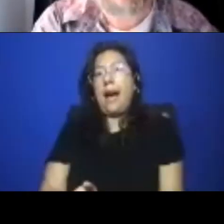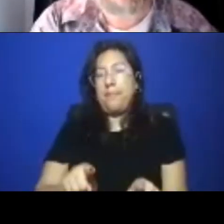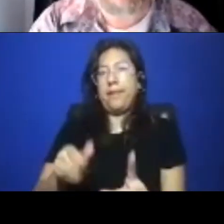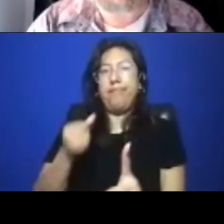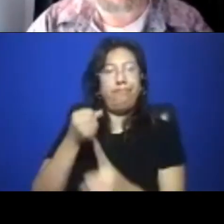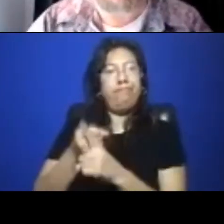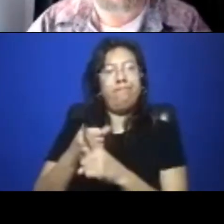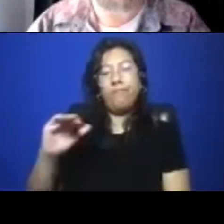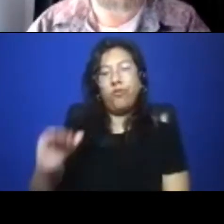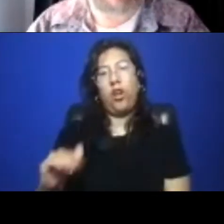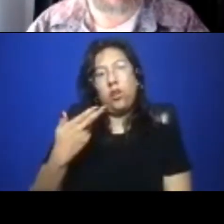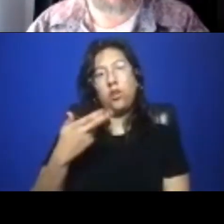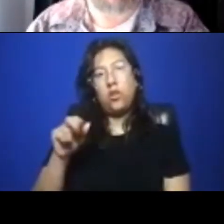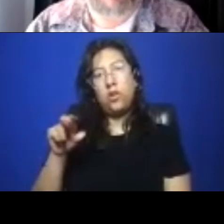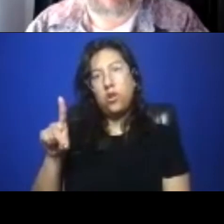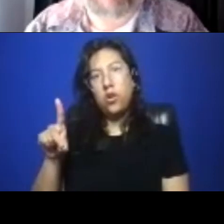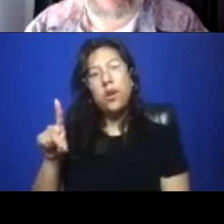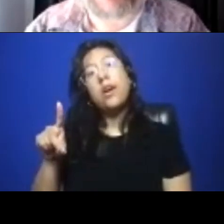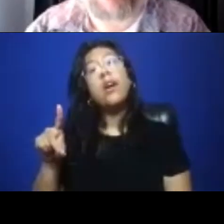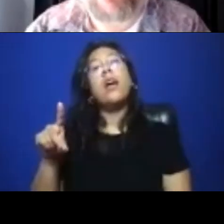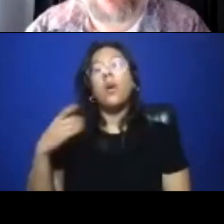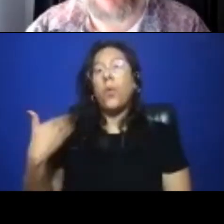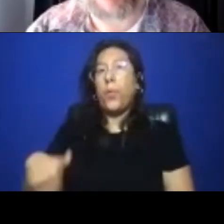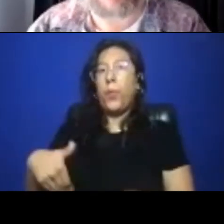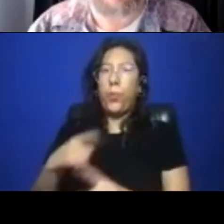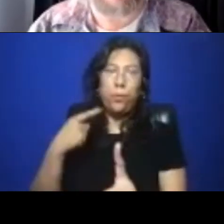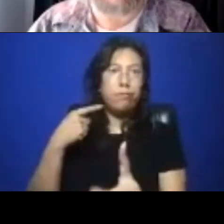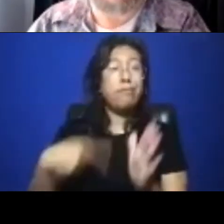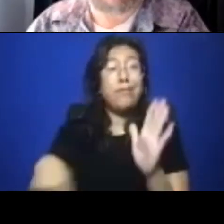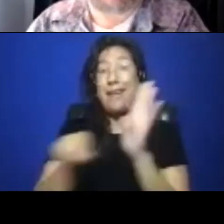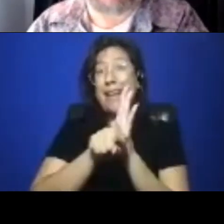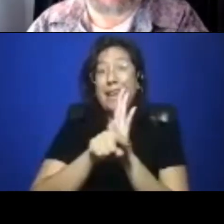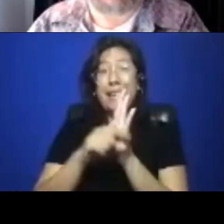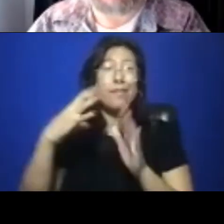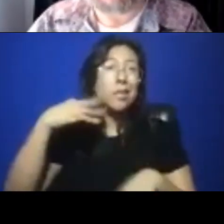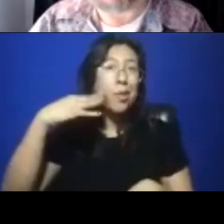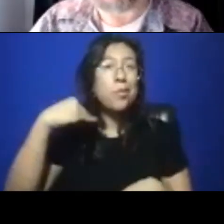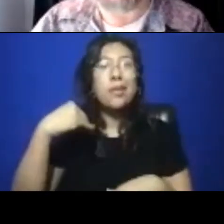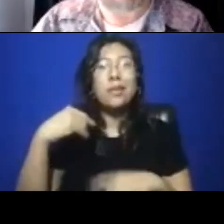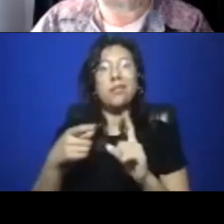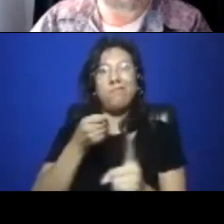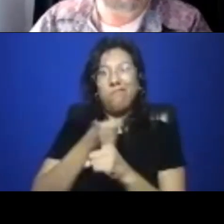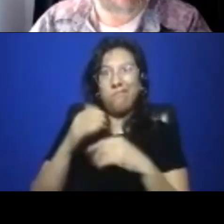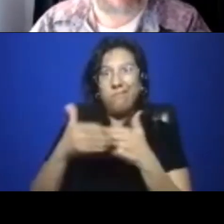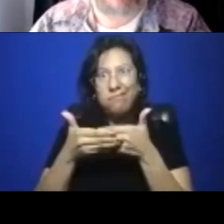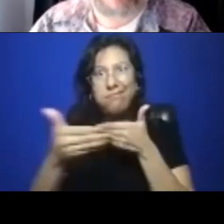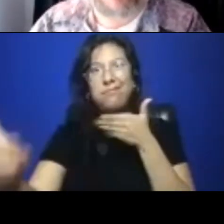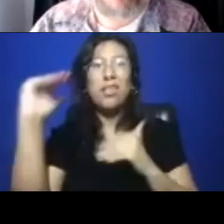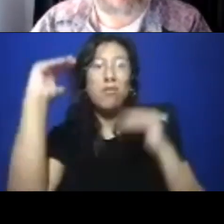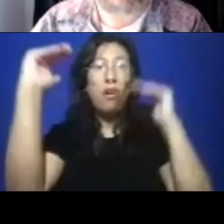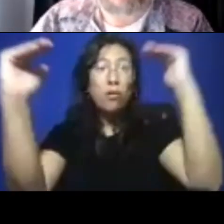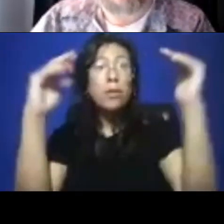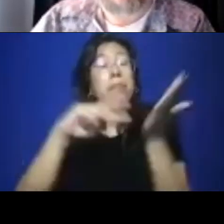and result in negative or adverse outcomes in adulthood. So it could be negative health outcomes